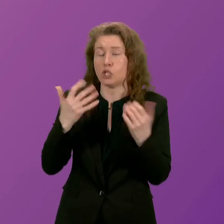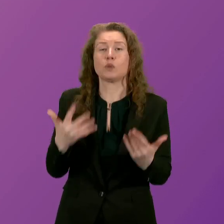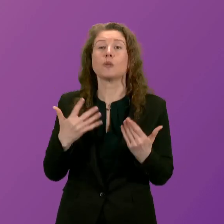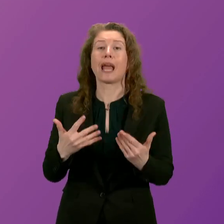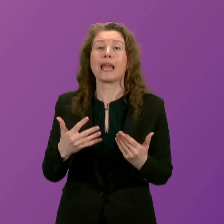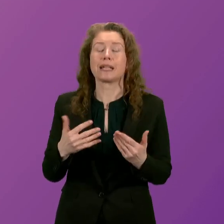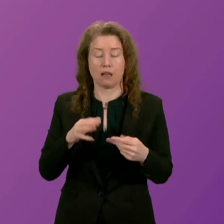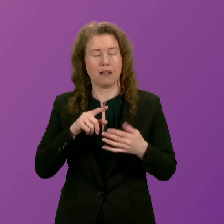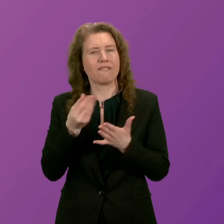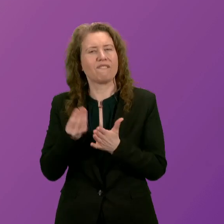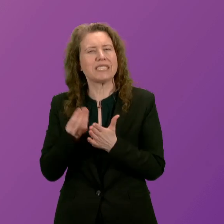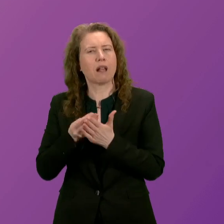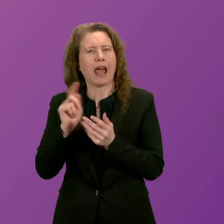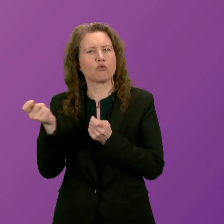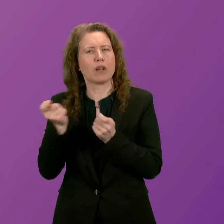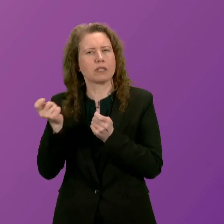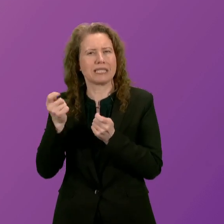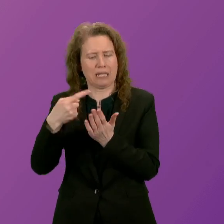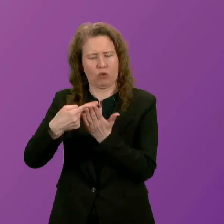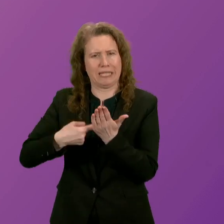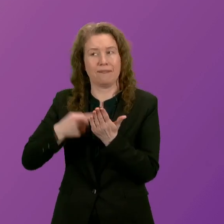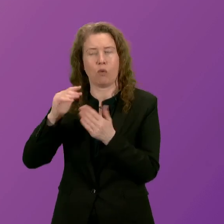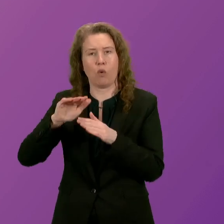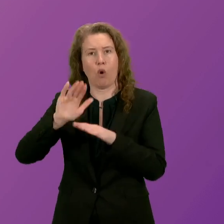The fiscal and regulatory regimes for offshore oil and gas are reserved to the